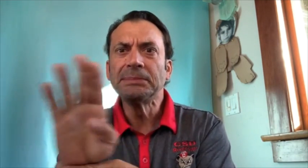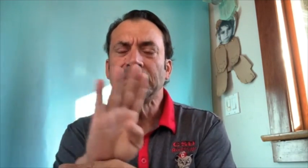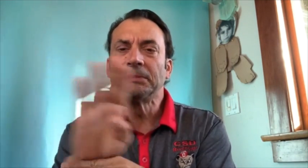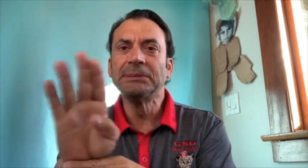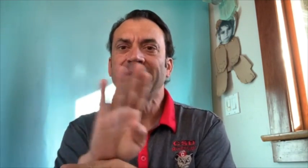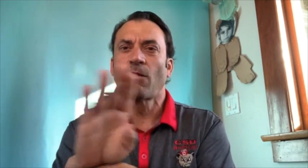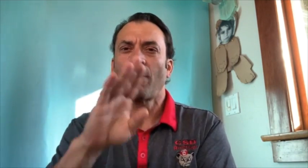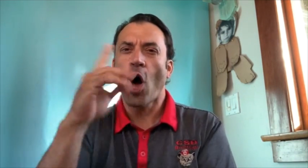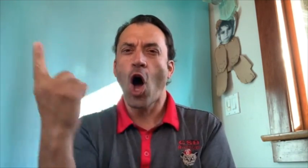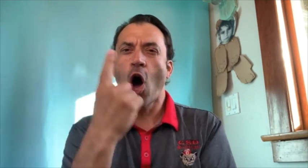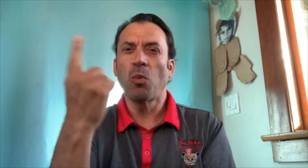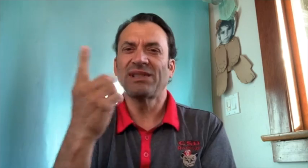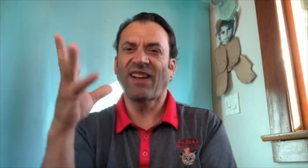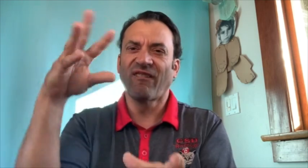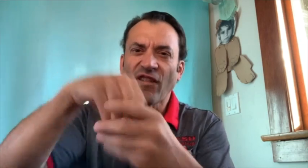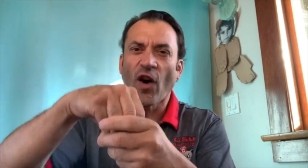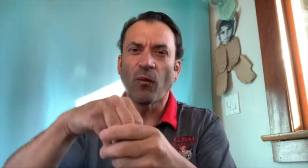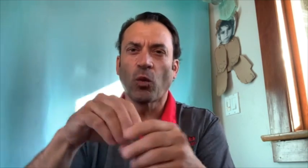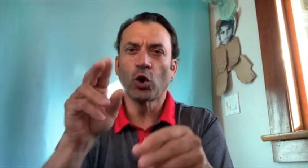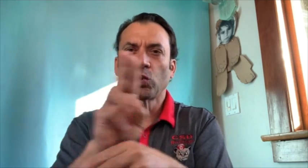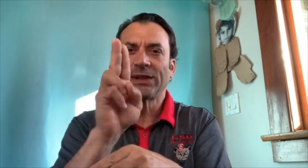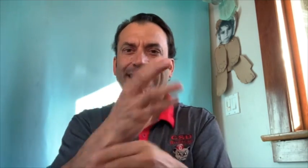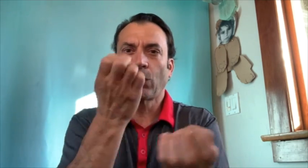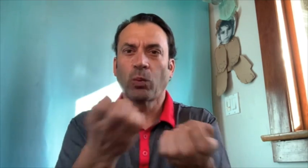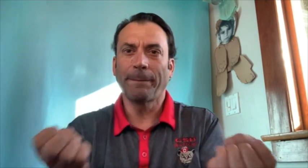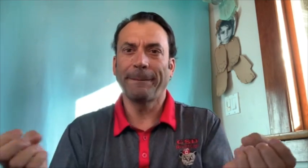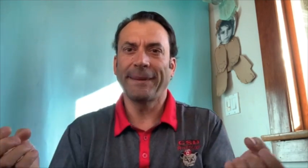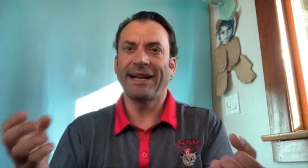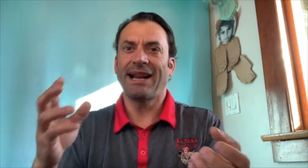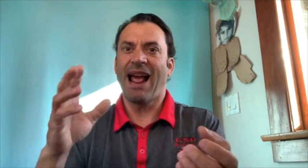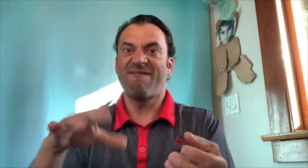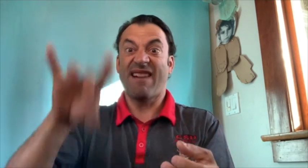they are a workhorse busy bee always utilizing that equipment.